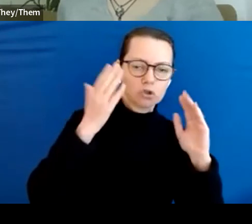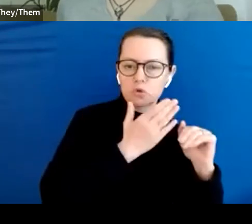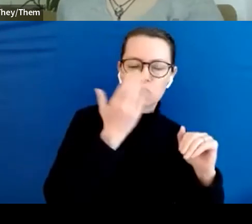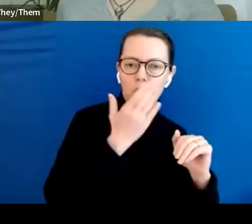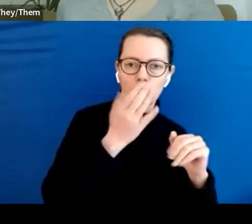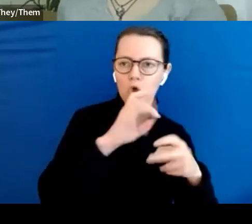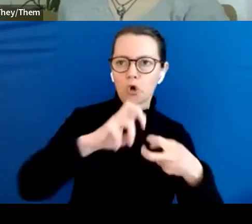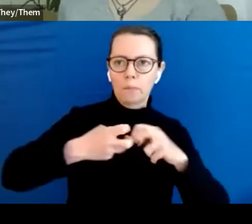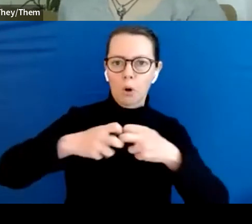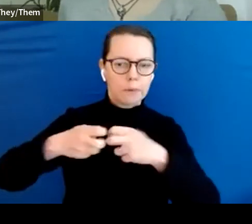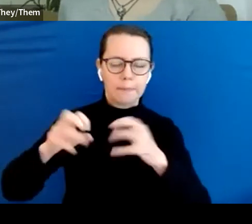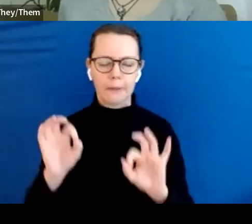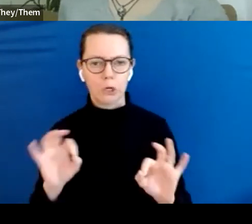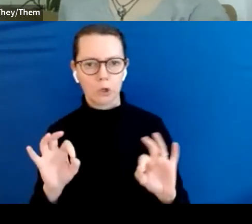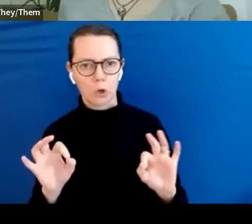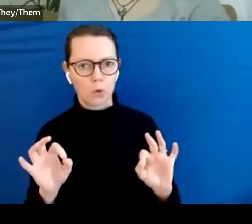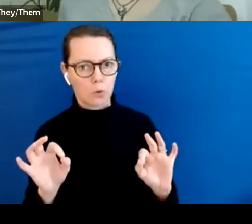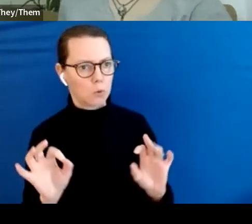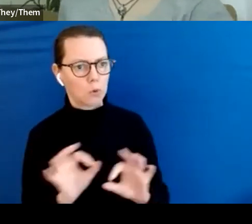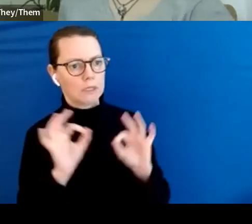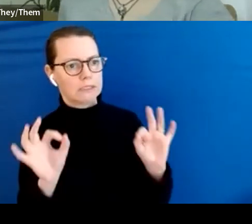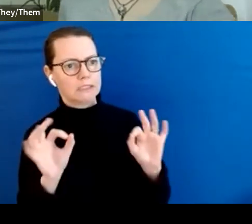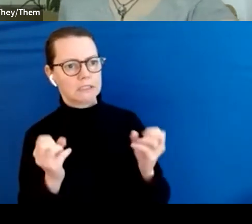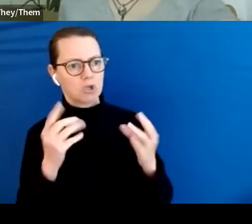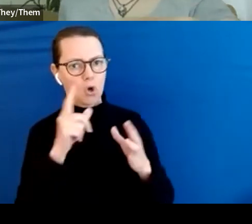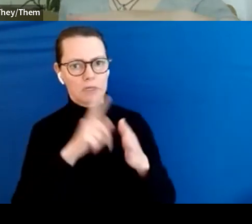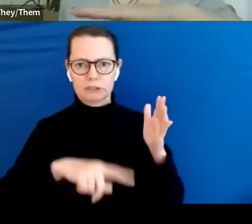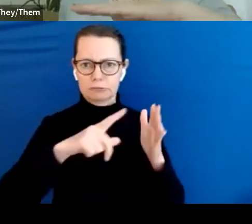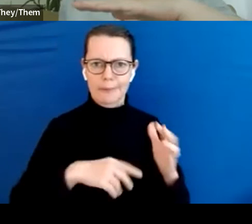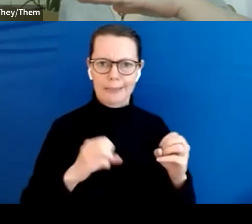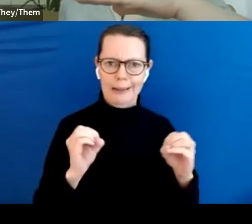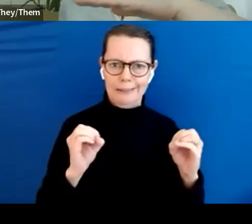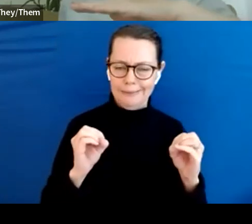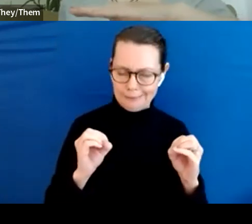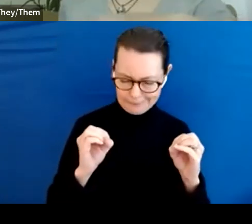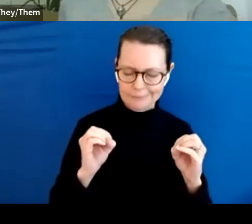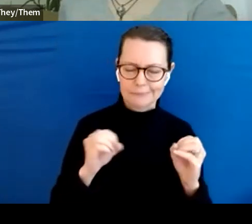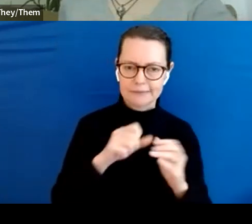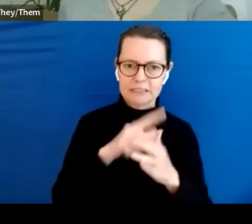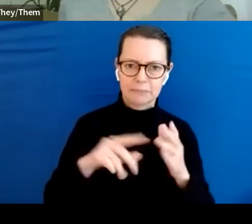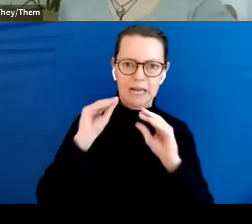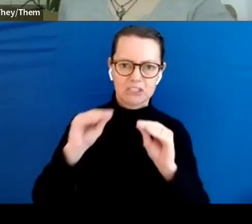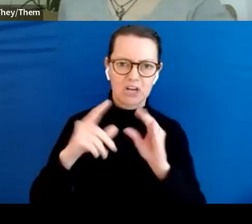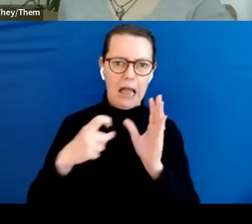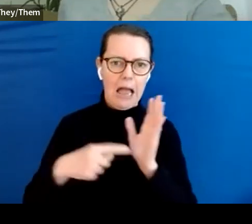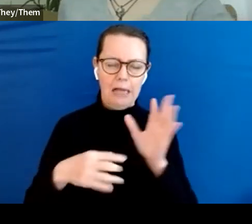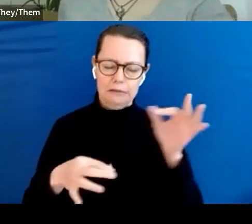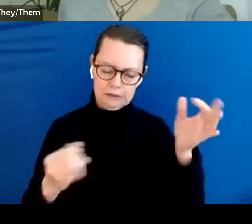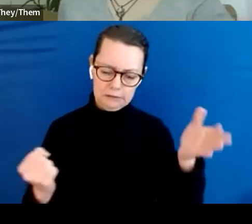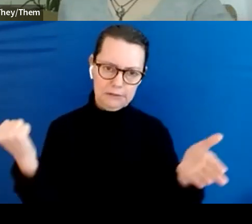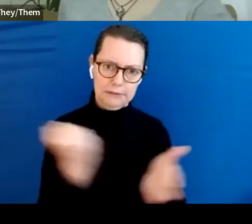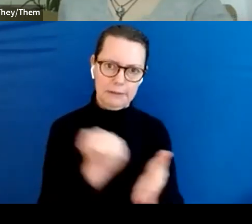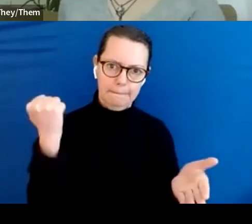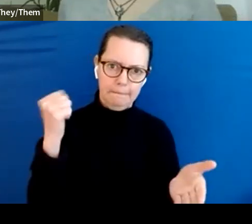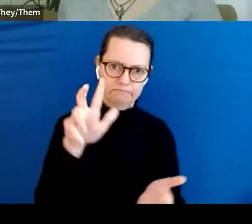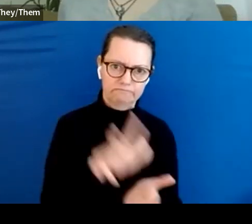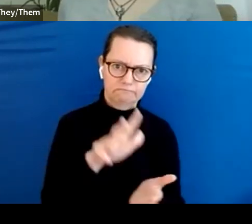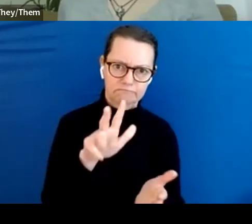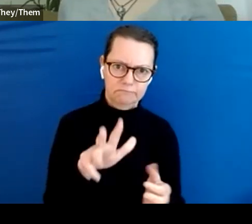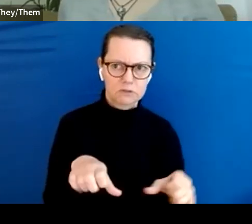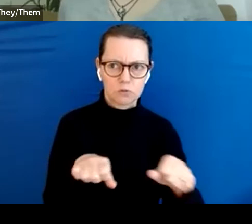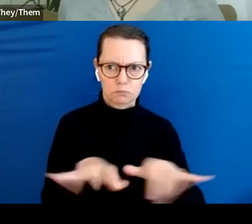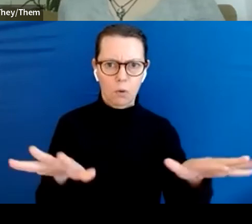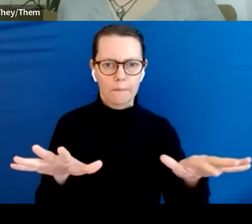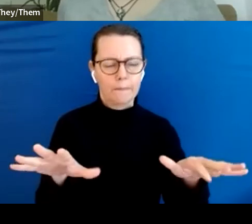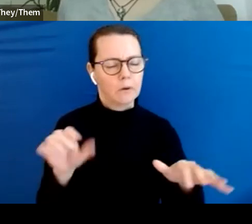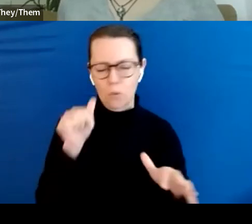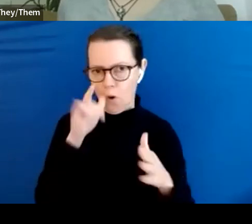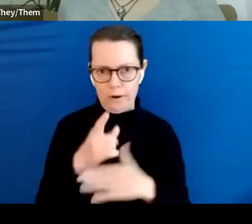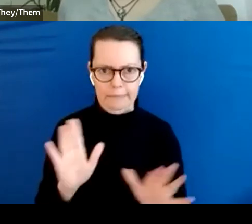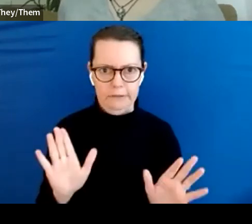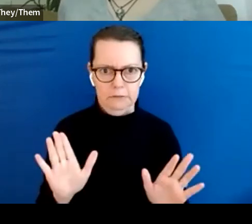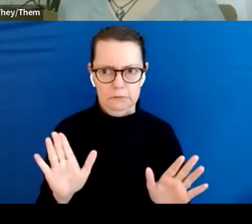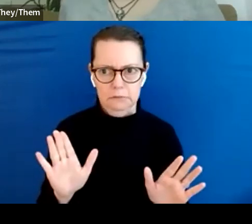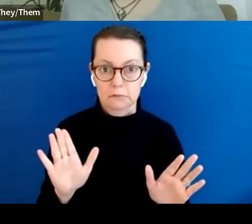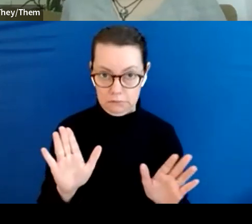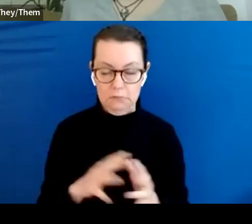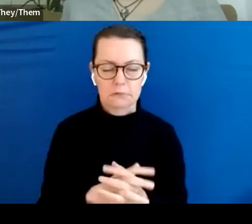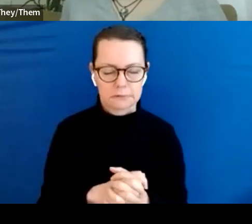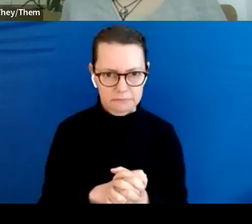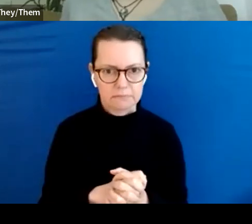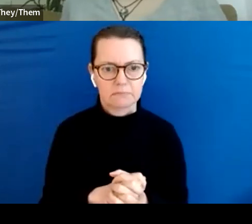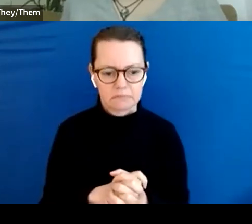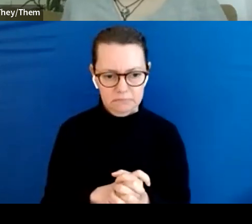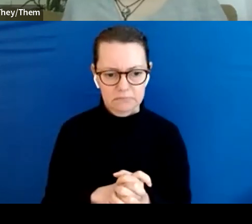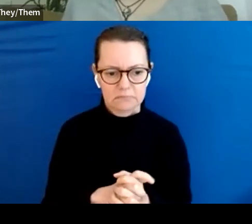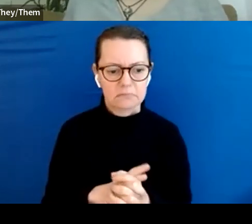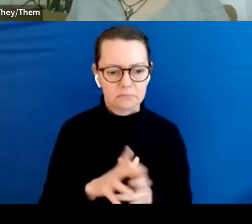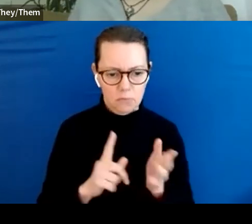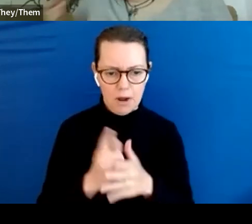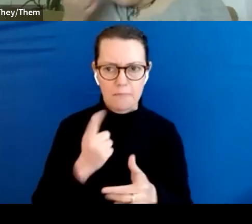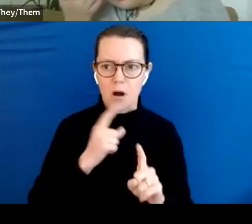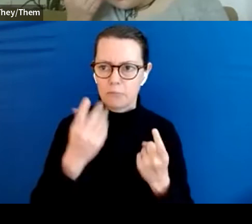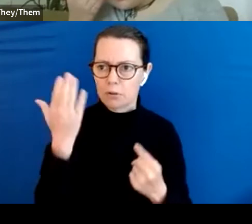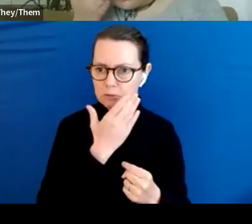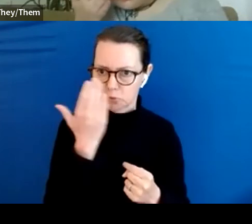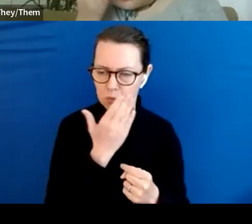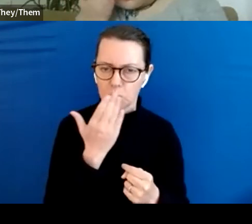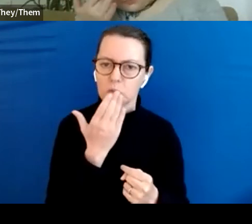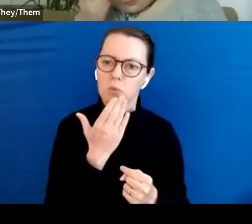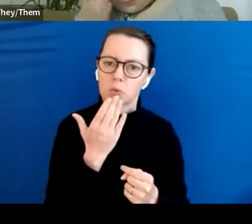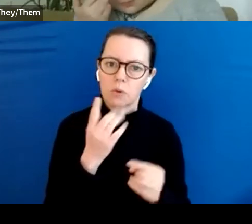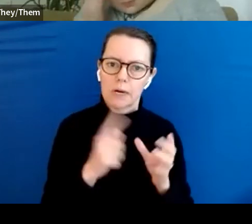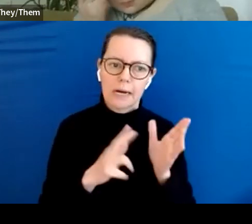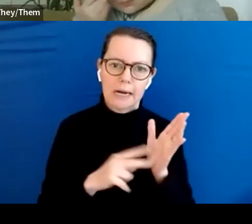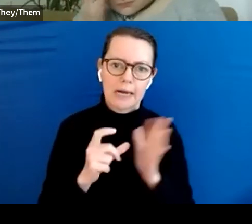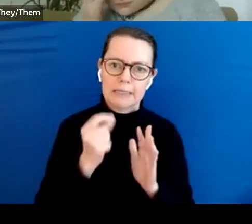environment will have no issues whatsoever will have no Disability Discrimination towards them, the Disabilities Education Act will be in perfect form.